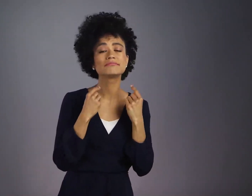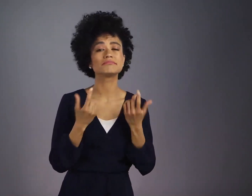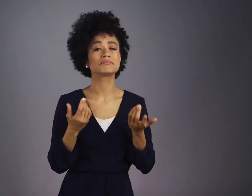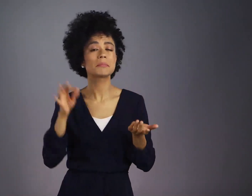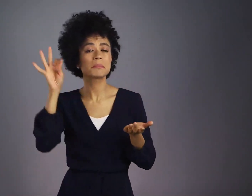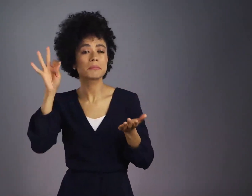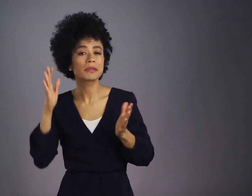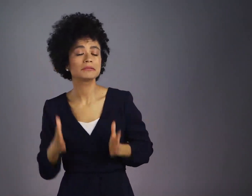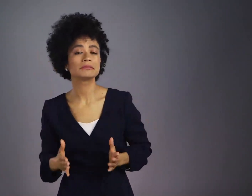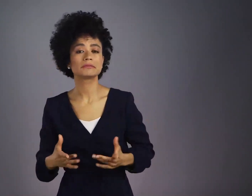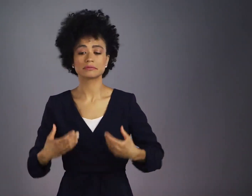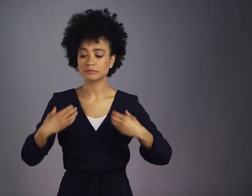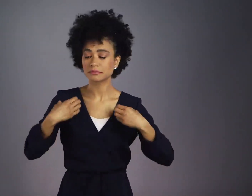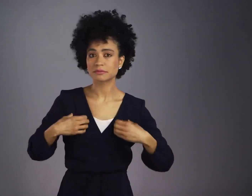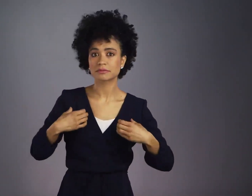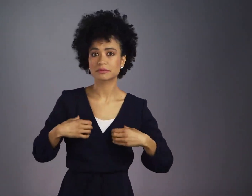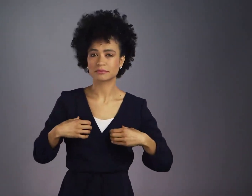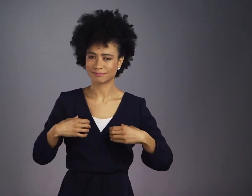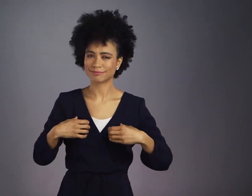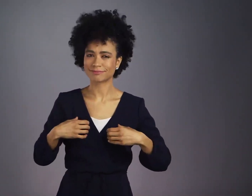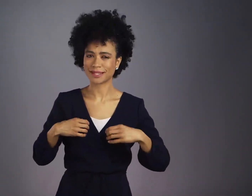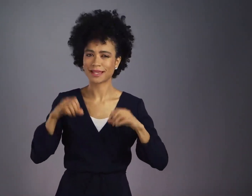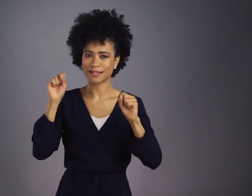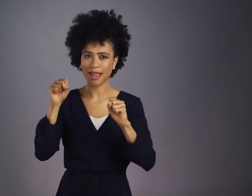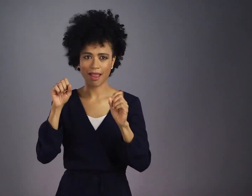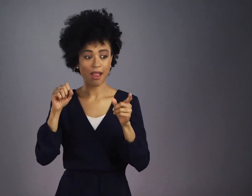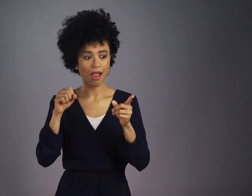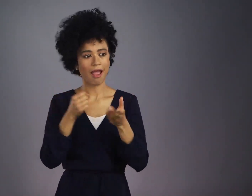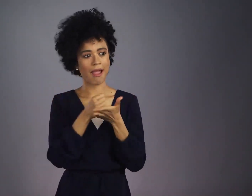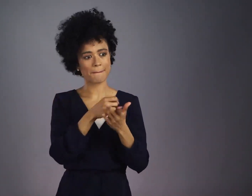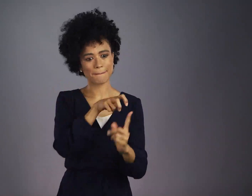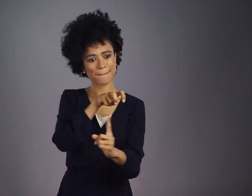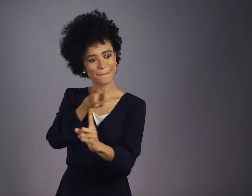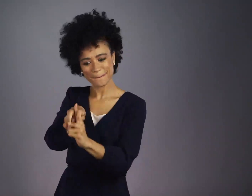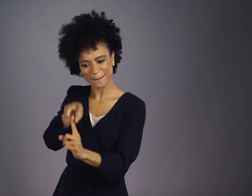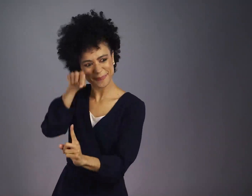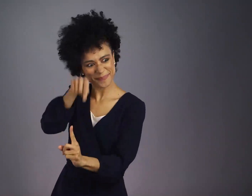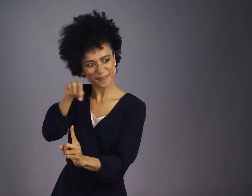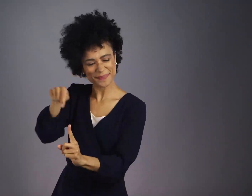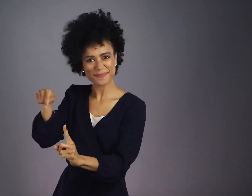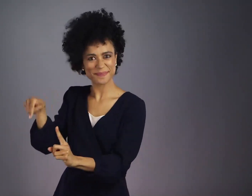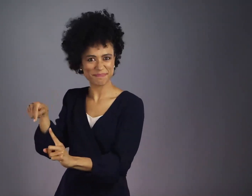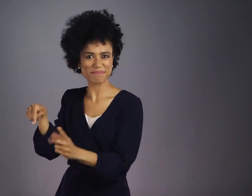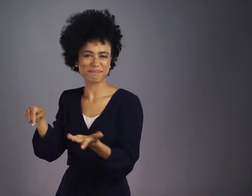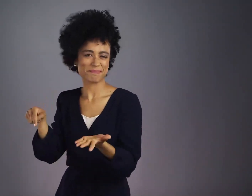Suggestions about these may be obtained from one’s priest, minister, or rabbi.